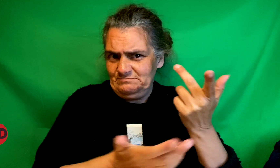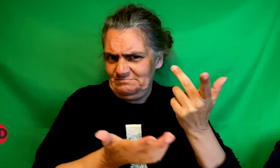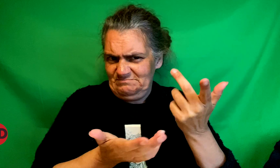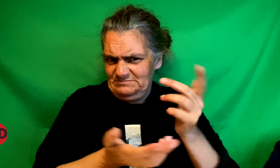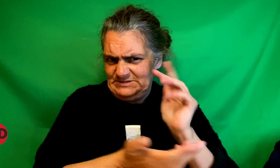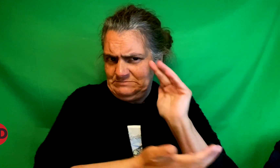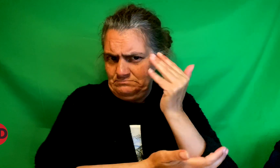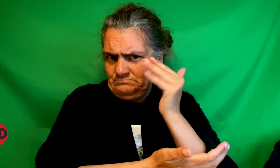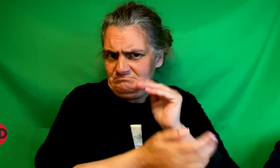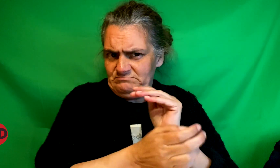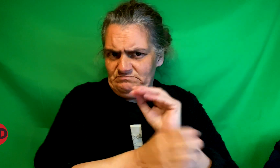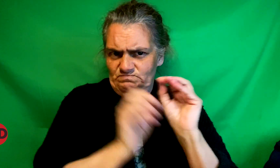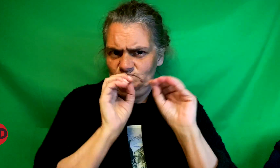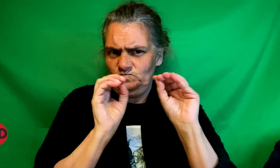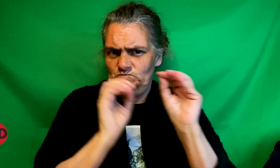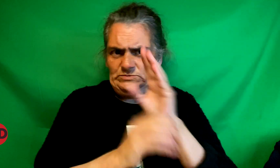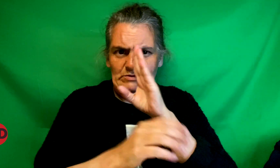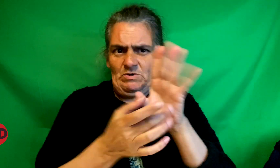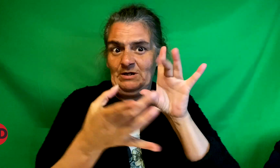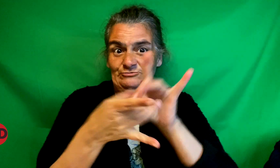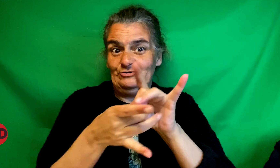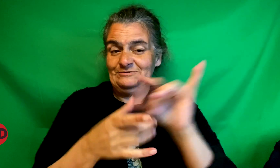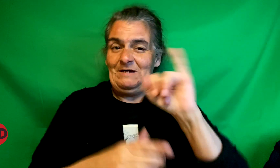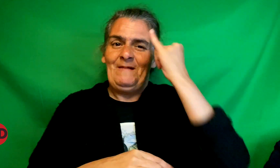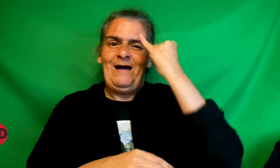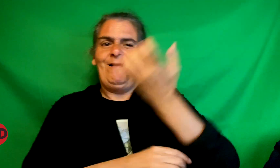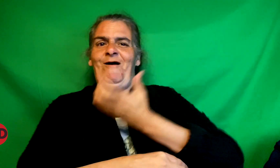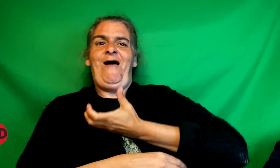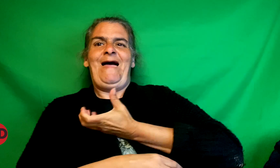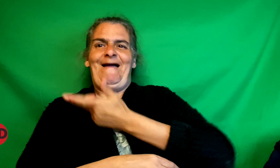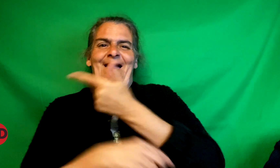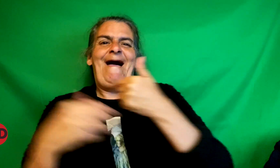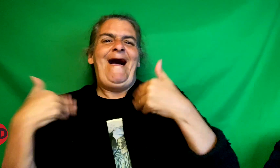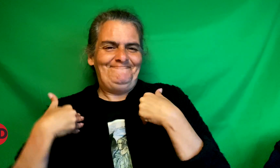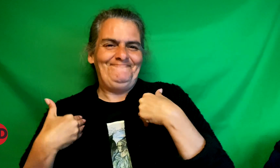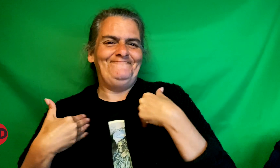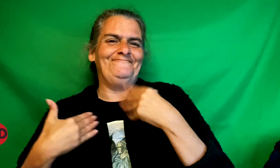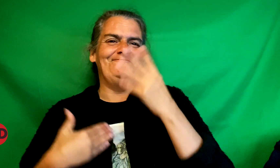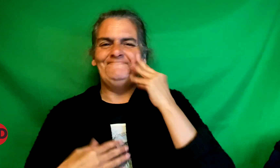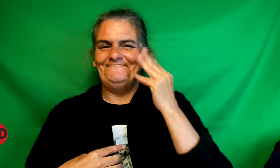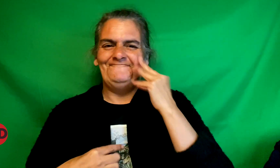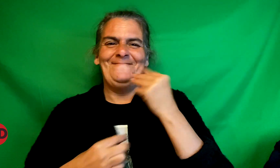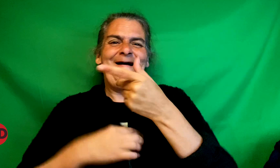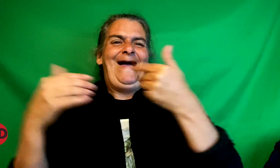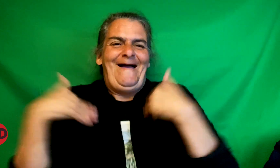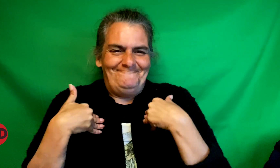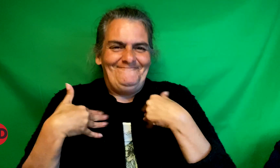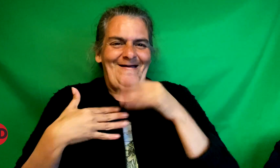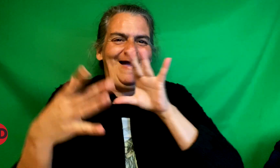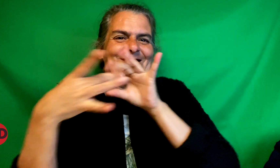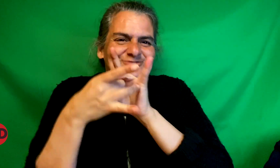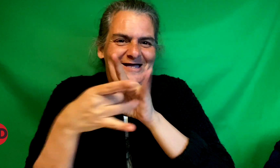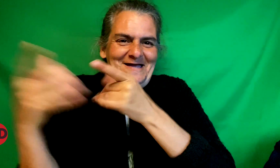not to have direct connections. Like Carla has experienced and